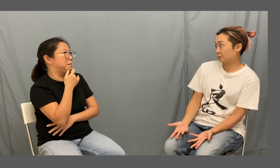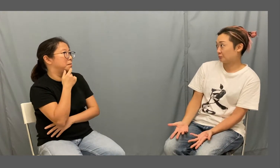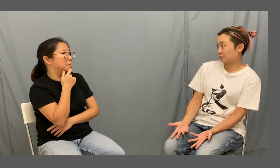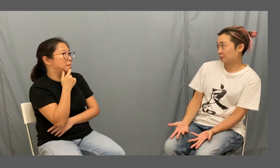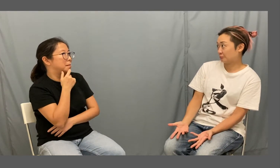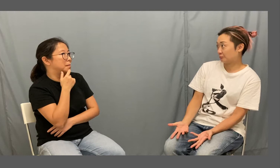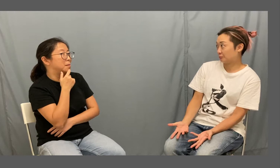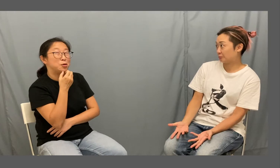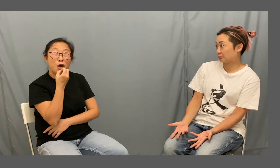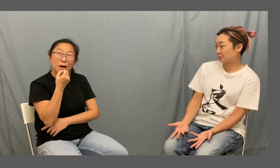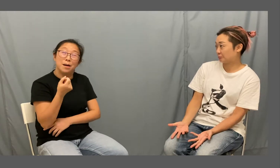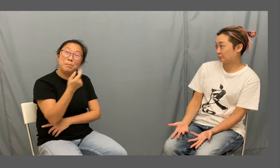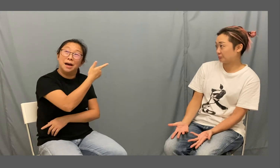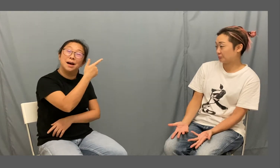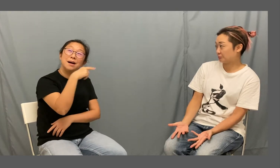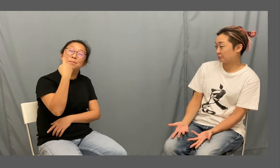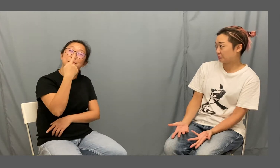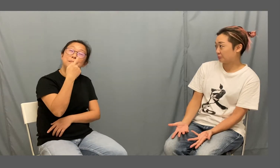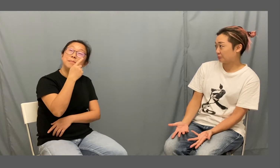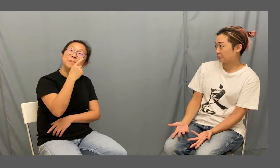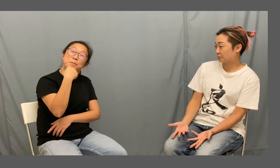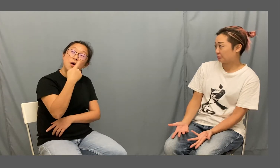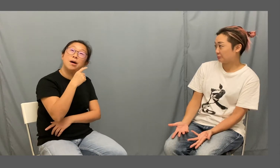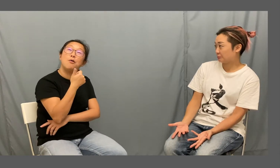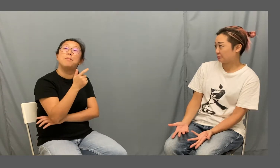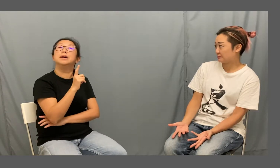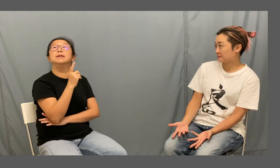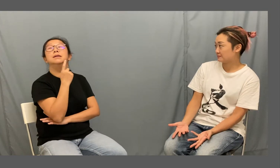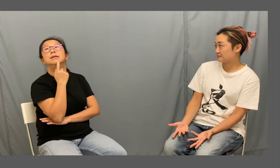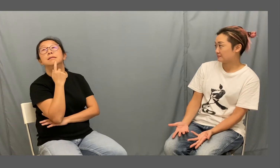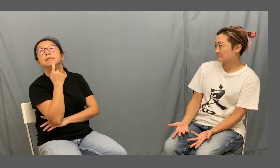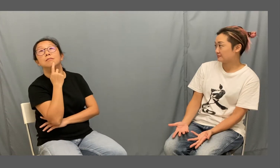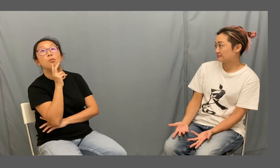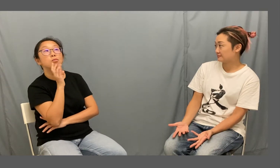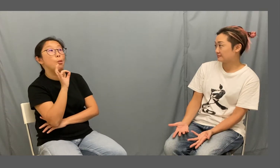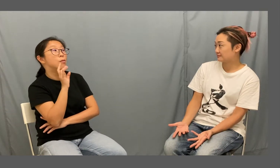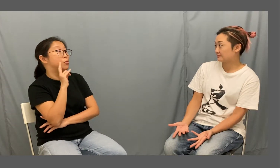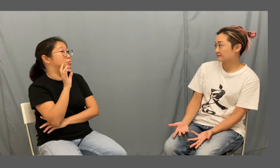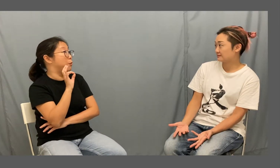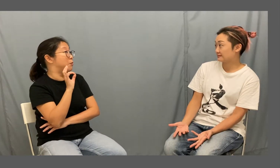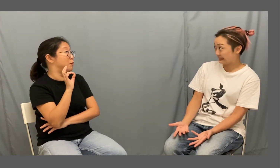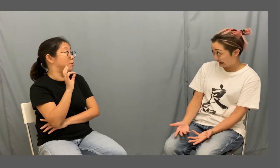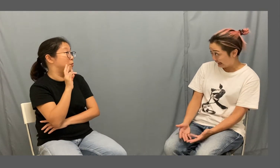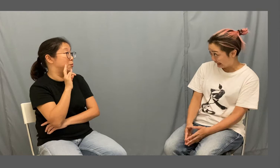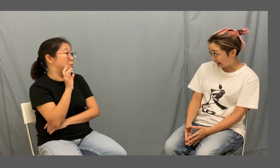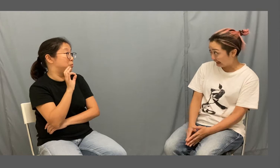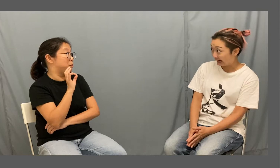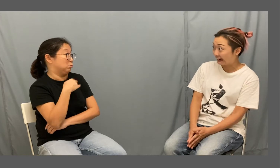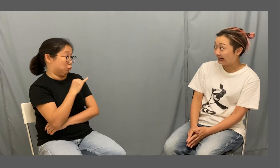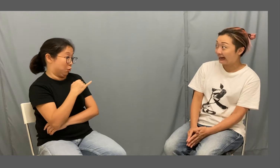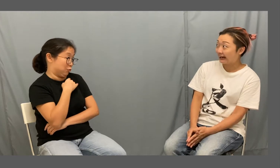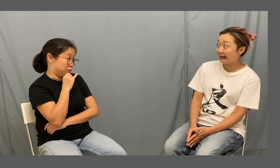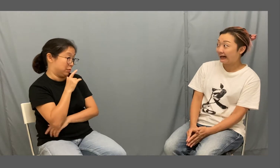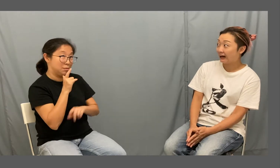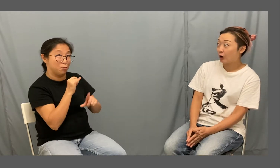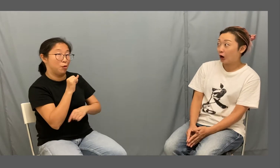Hong Kong better than the USA? Nothing is better Cat: Not at all? >>Lisa: Am I wrong? I can't think of any